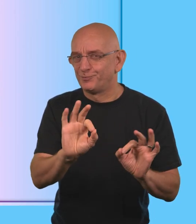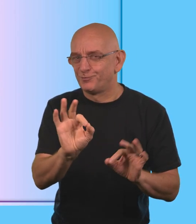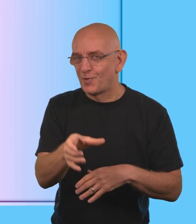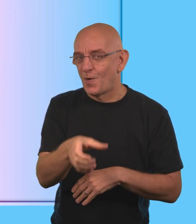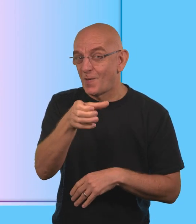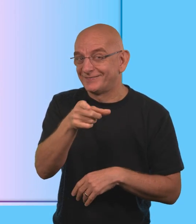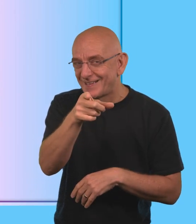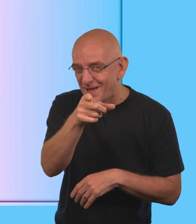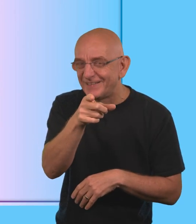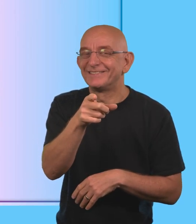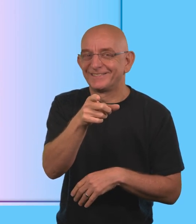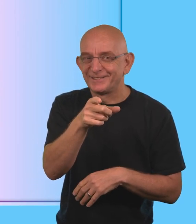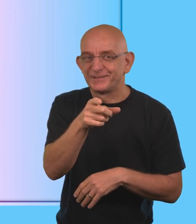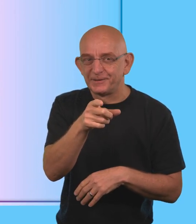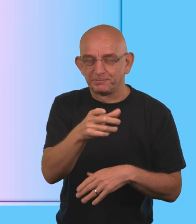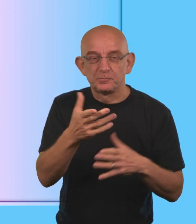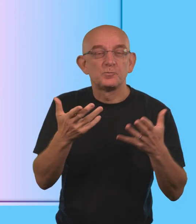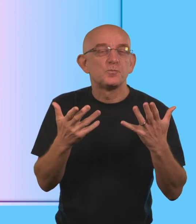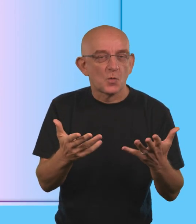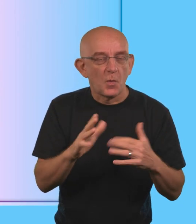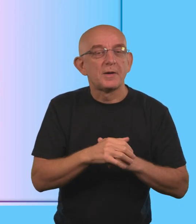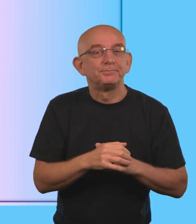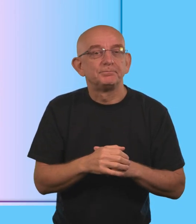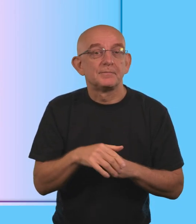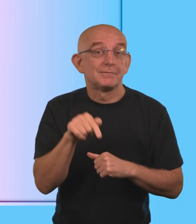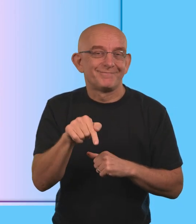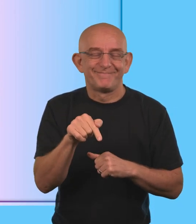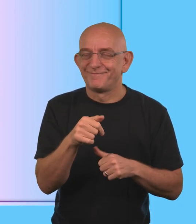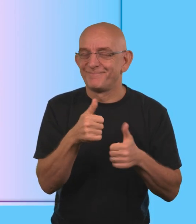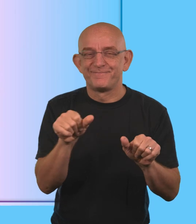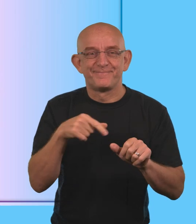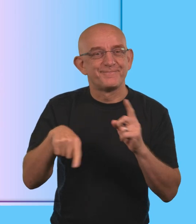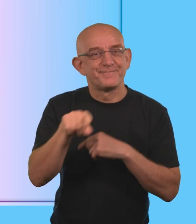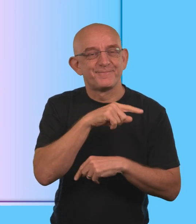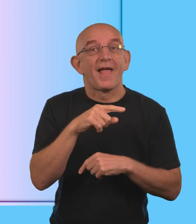Haha. Gotcha! You're not holding a cup.